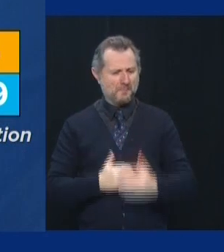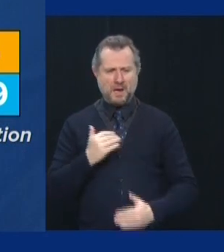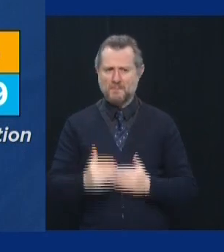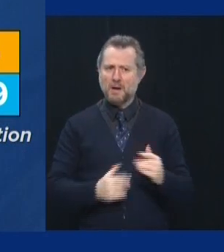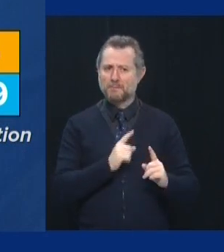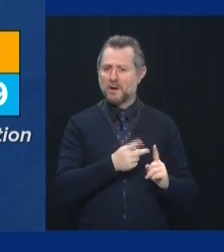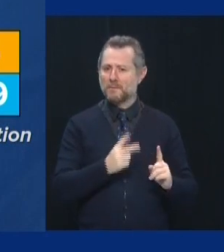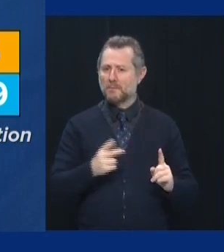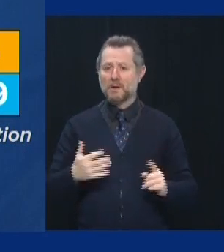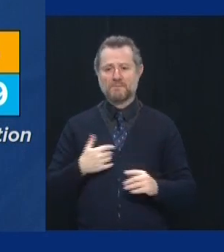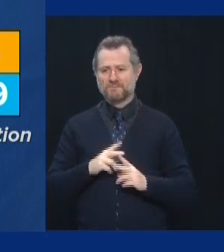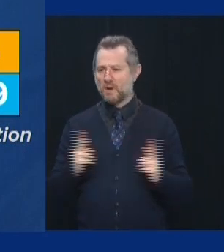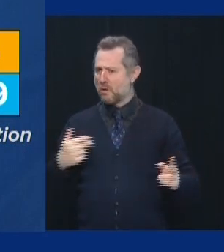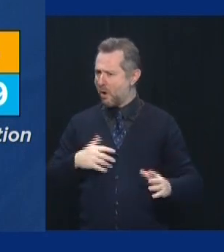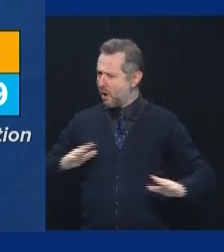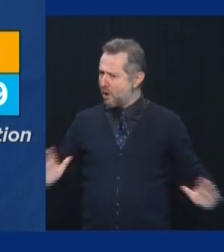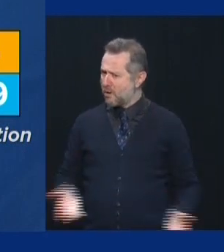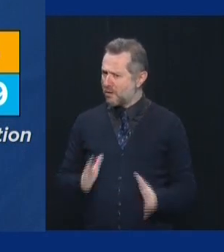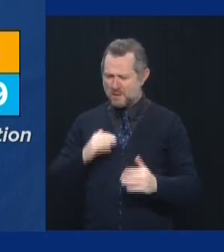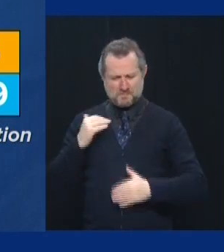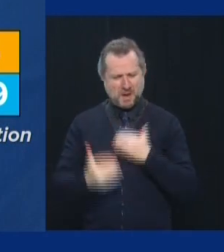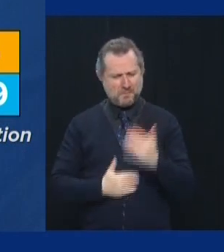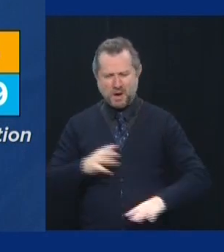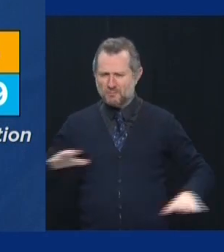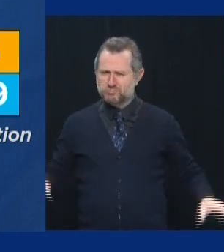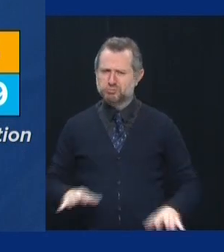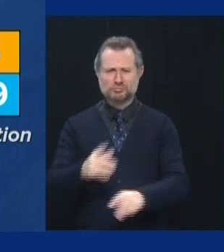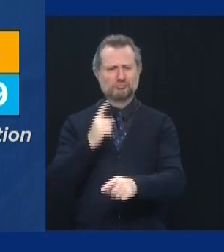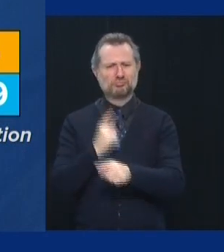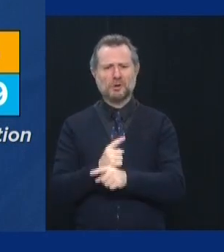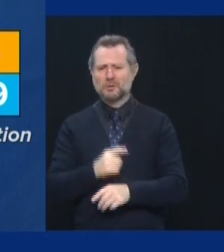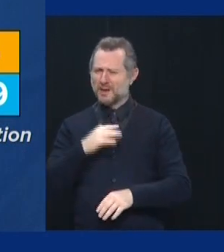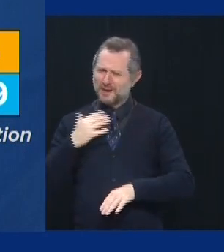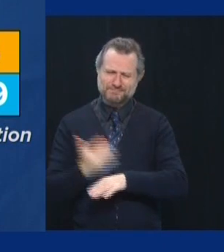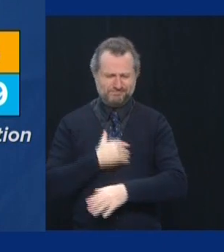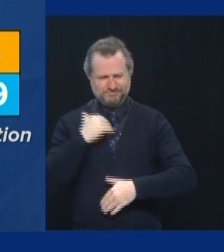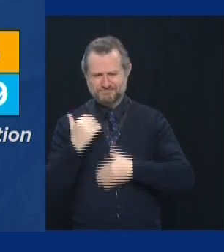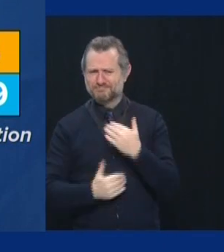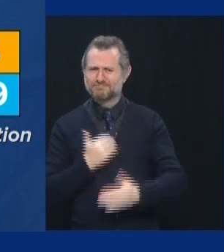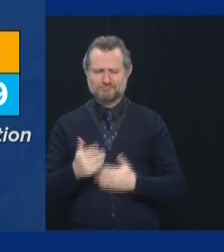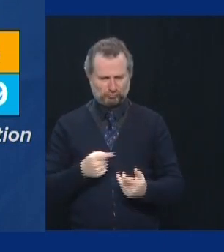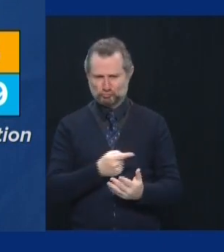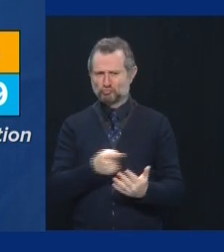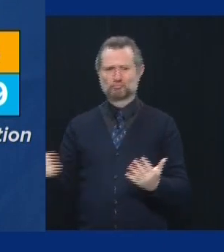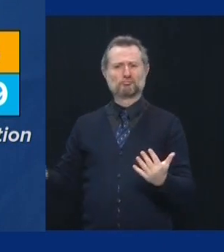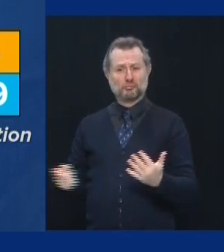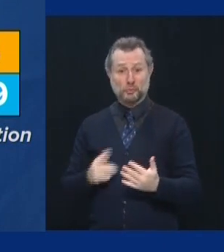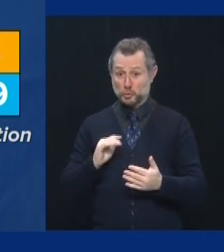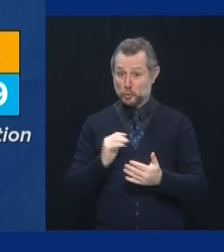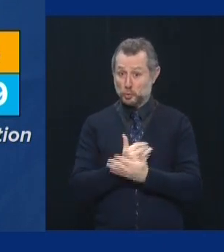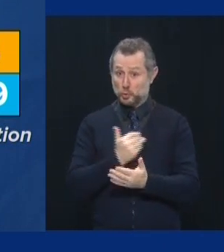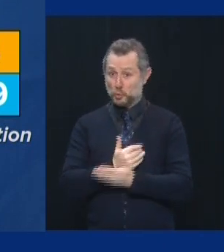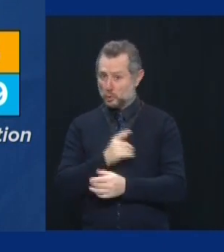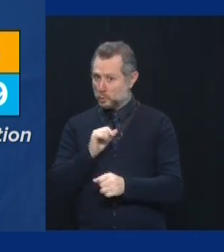GET THE SECOND DOSES. THE HEALTH CARE SYSTEM HAS RAMPED UP AGGRESSIVELY. AND WE HAVE BEEN VERY AGGRESSIVE